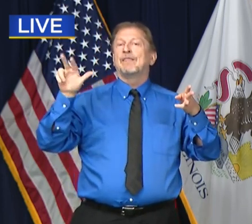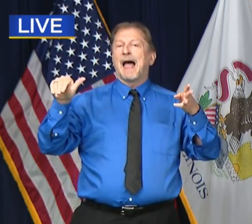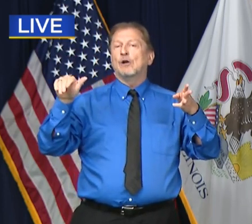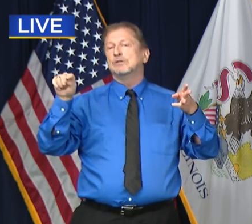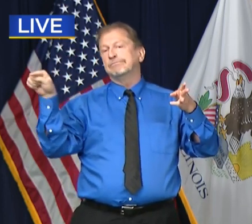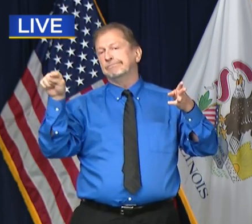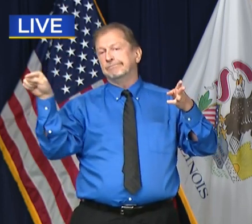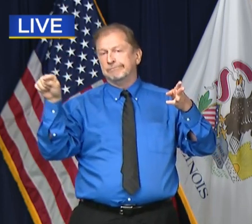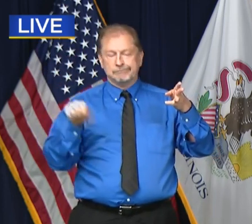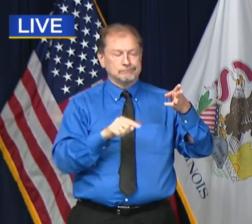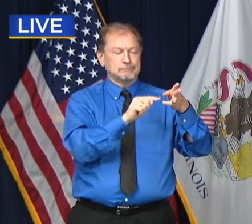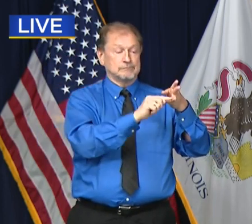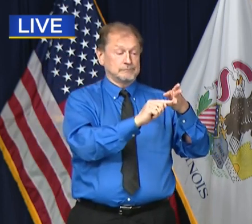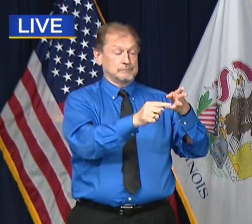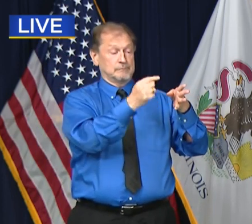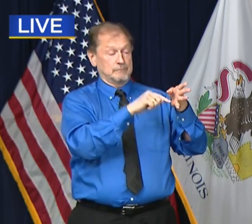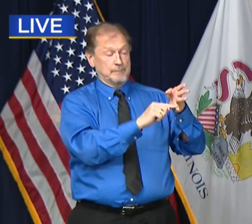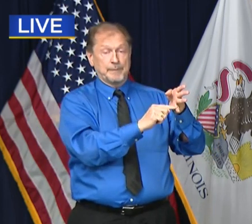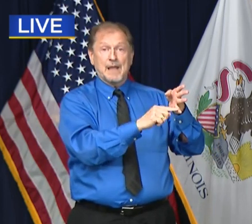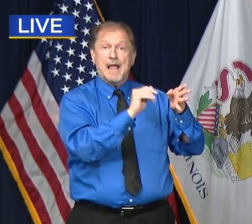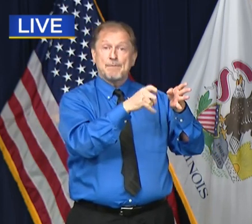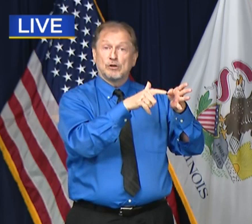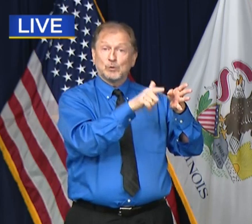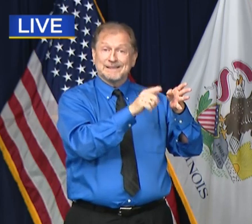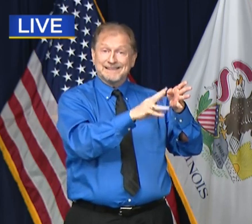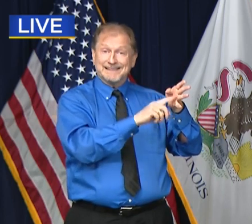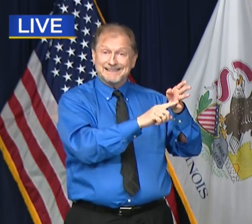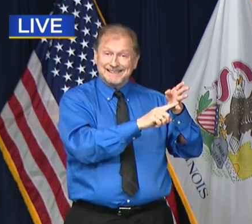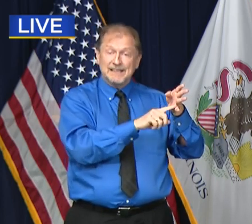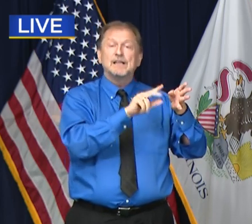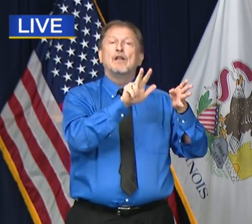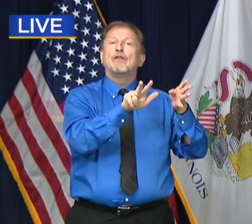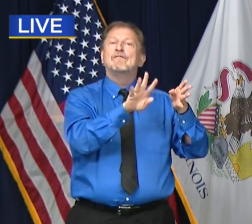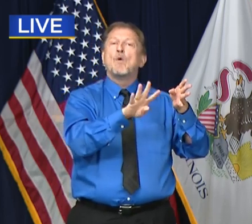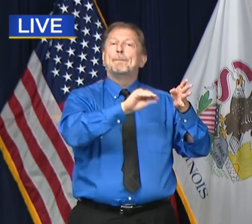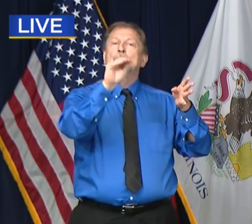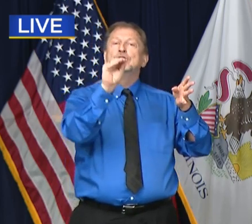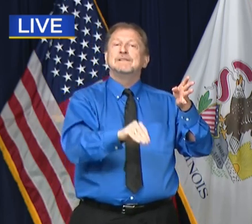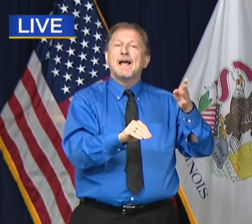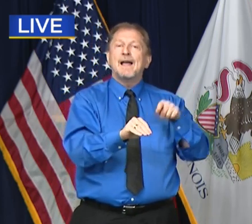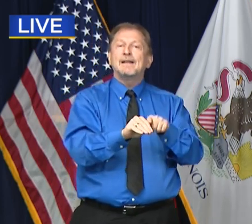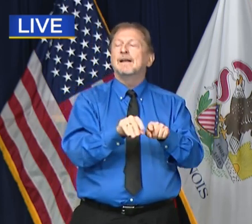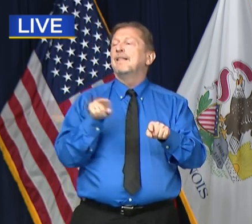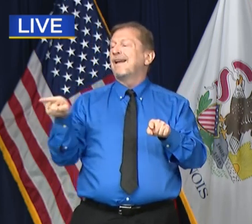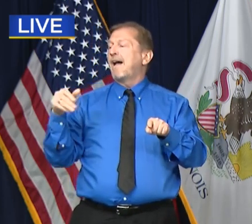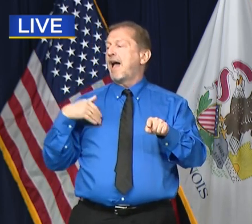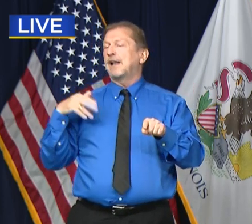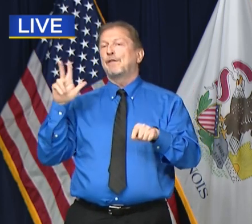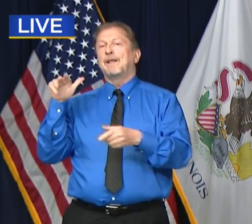OF 2991 ICU BEDS. ON APRIL 19th, 40% OF 3130 FOUR ICU BEDS.